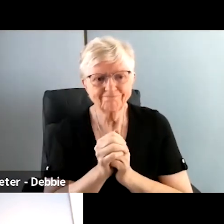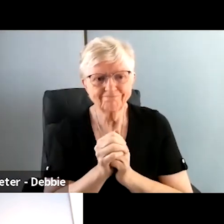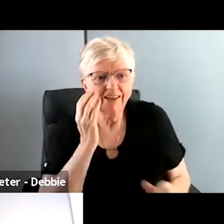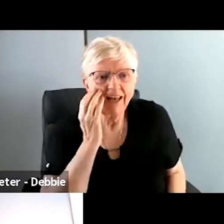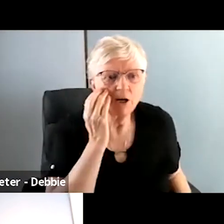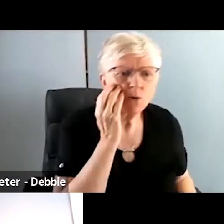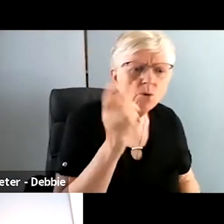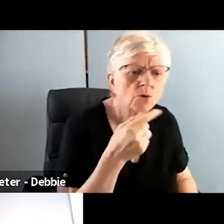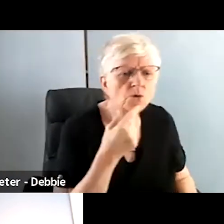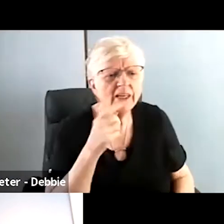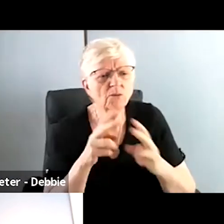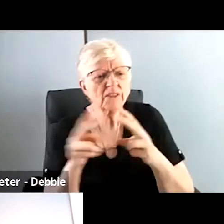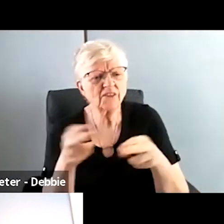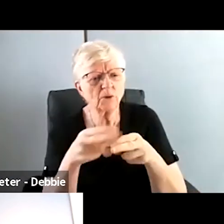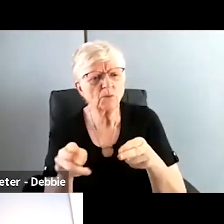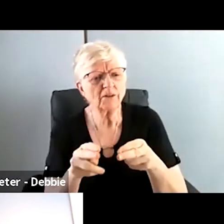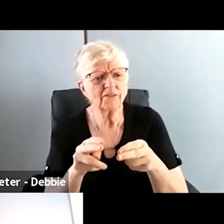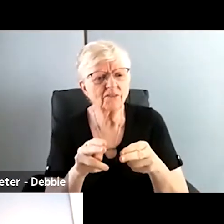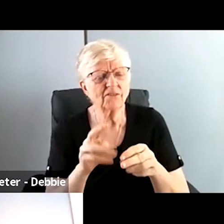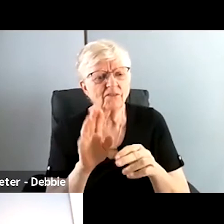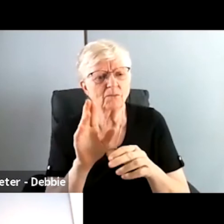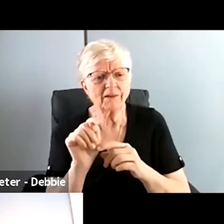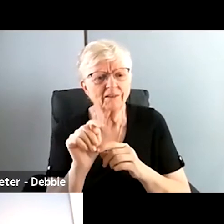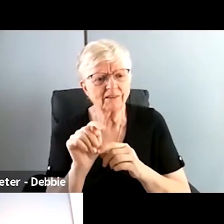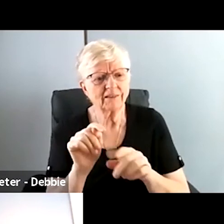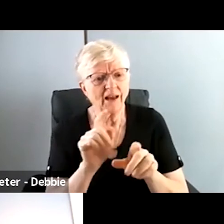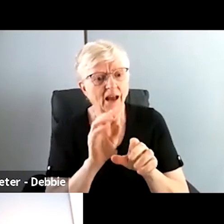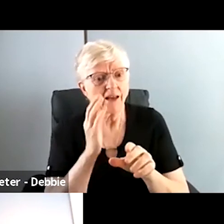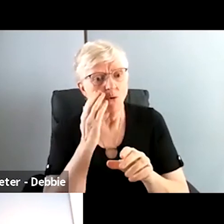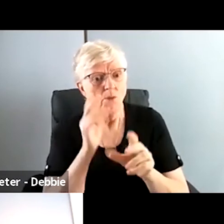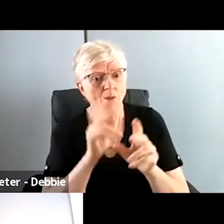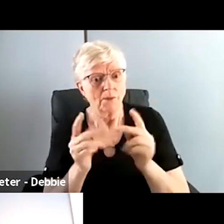, FOR THE INFORMATION YOU JUST